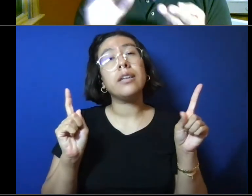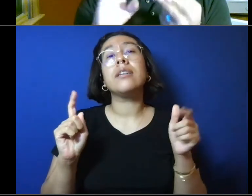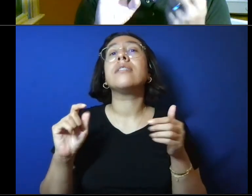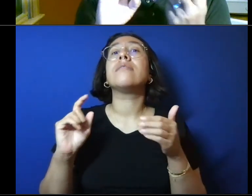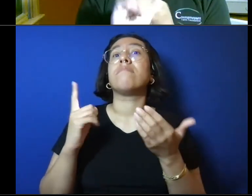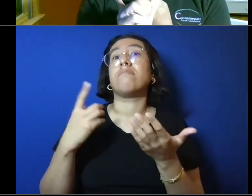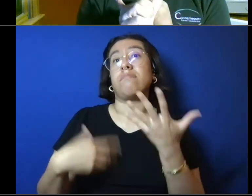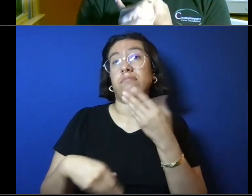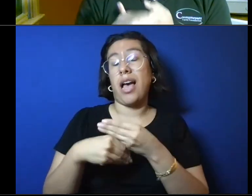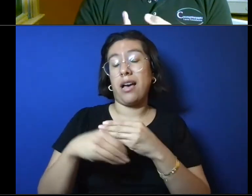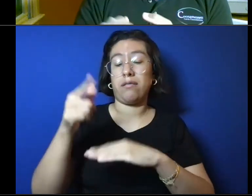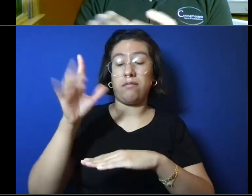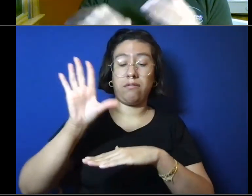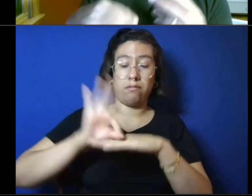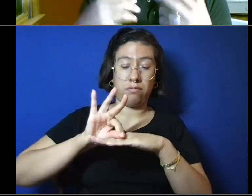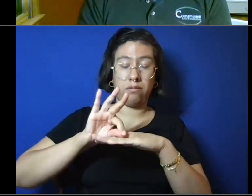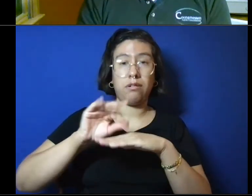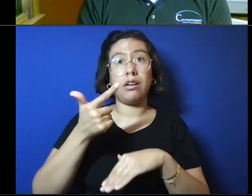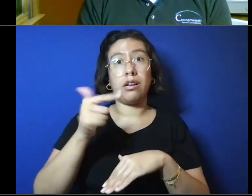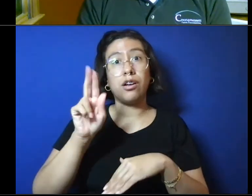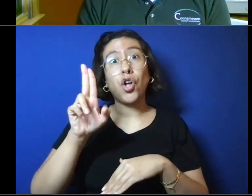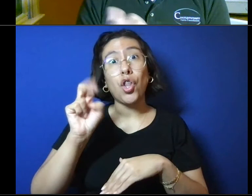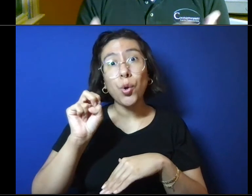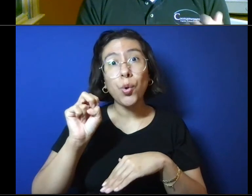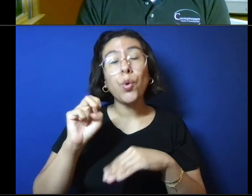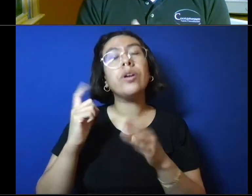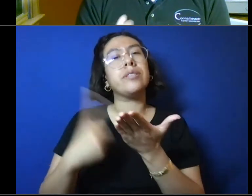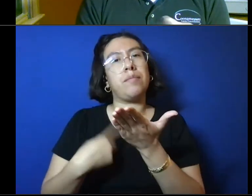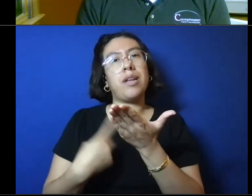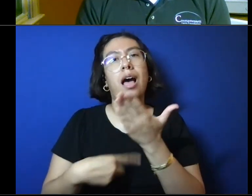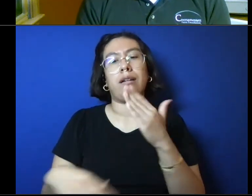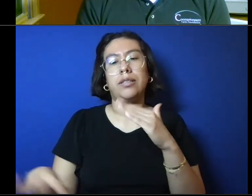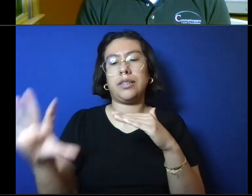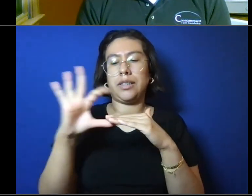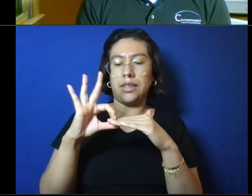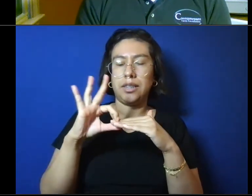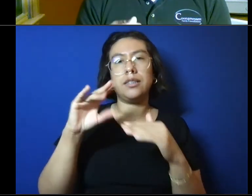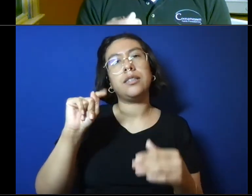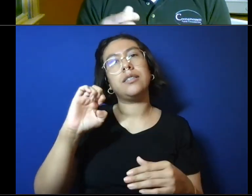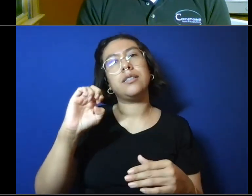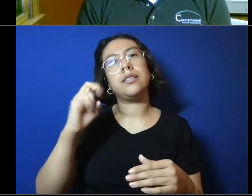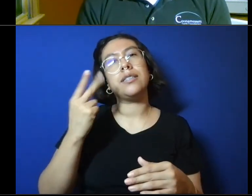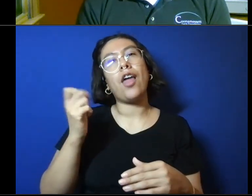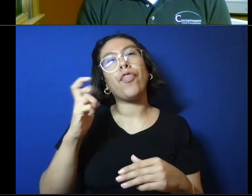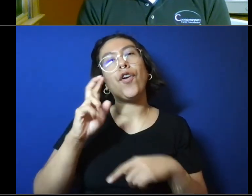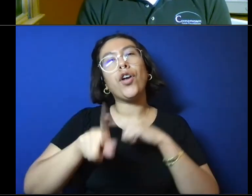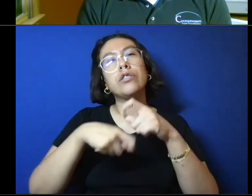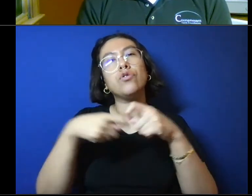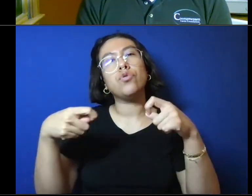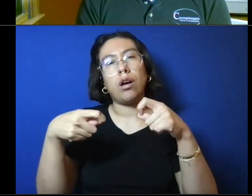and sometimes they're tethered on. And these approaches can be a little bit more stressful to the turtle.